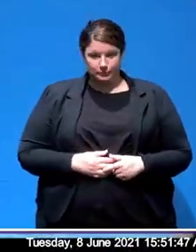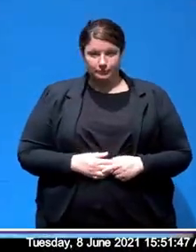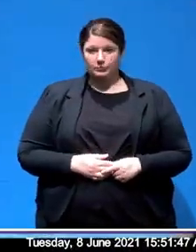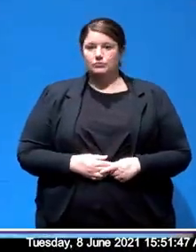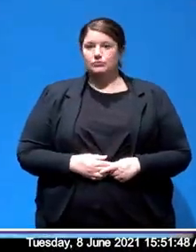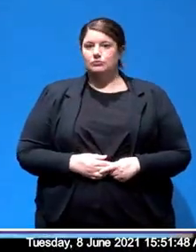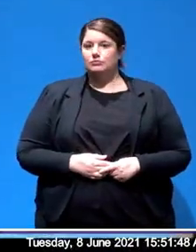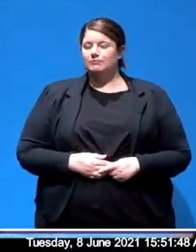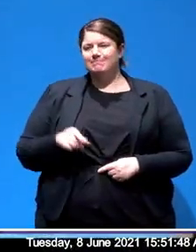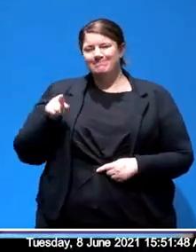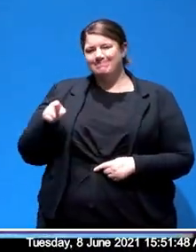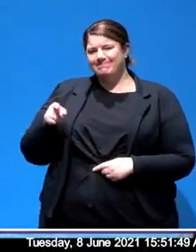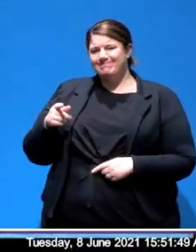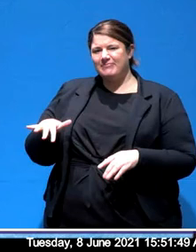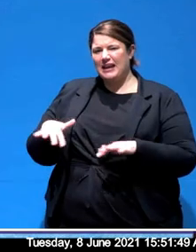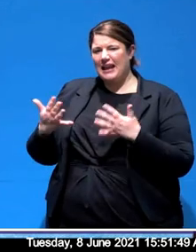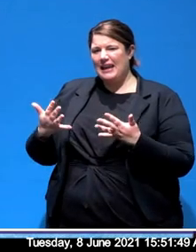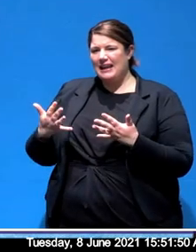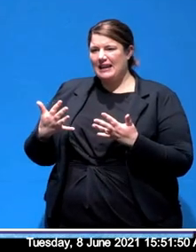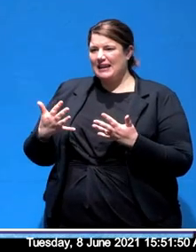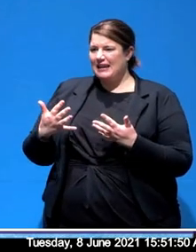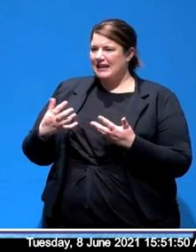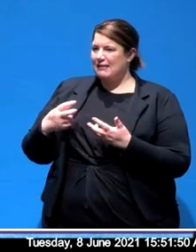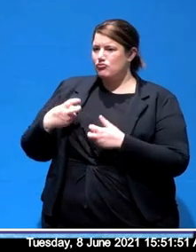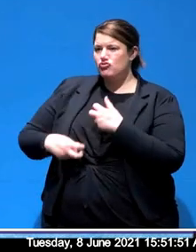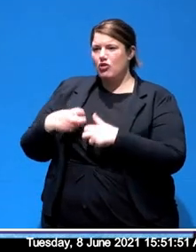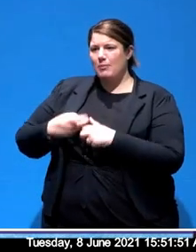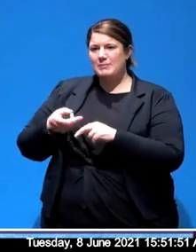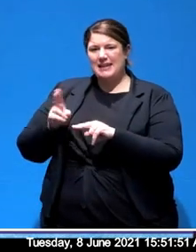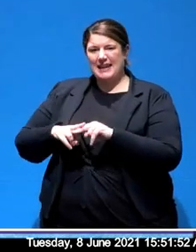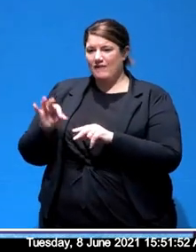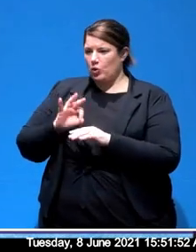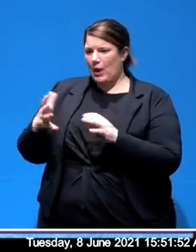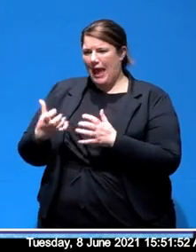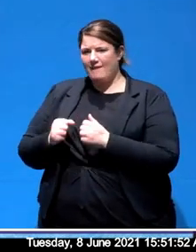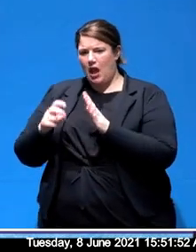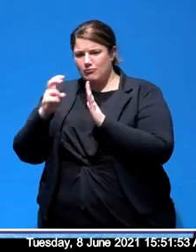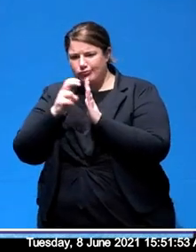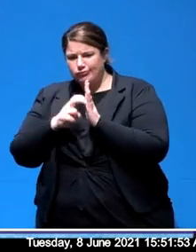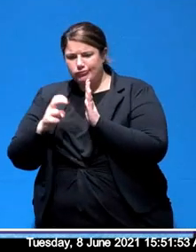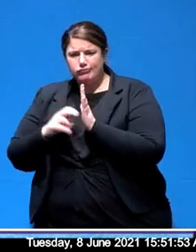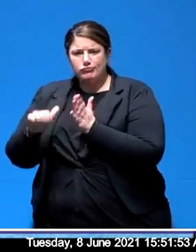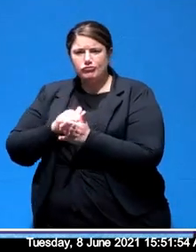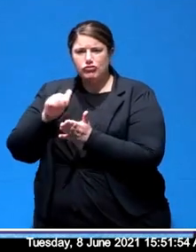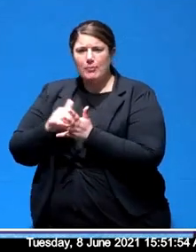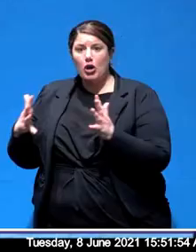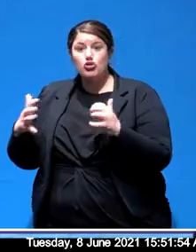Do you see any issues with an informal arrangement of that kind in place for Daniel, as an example?